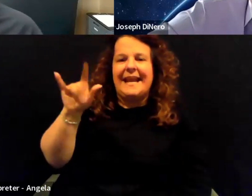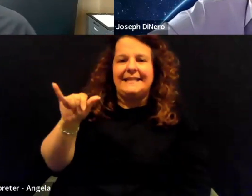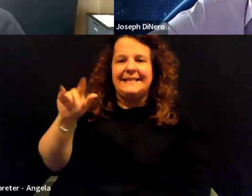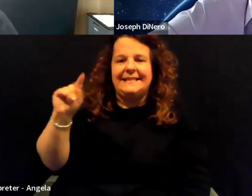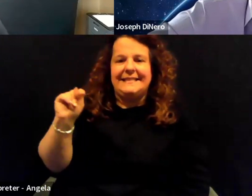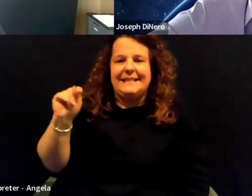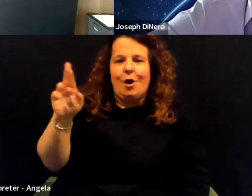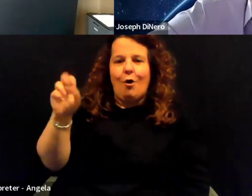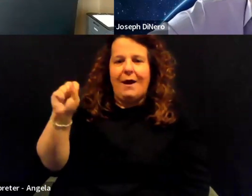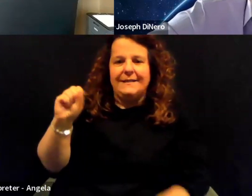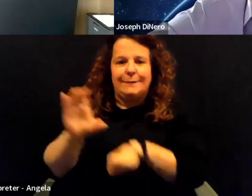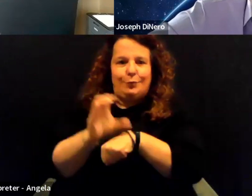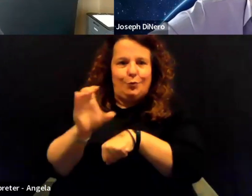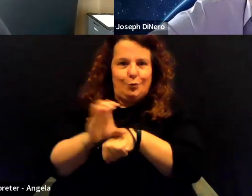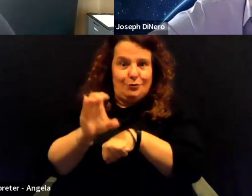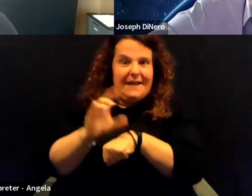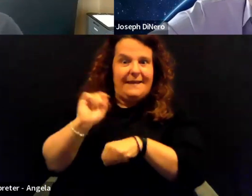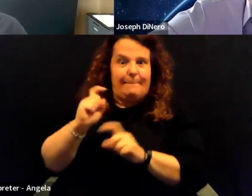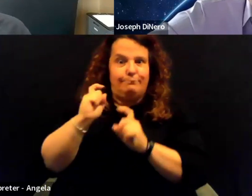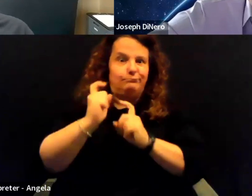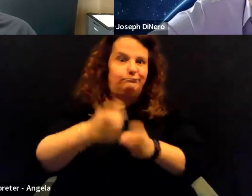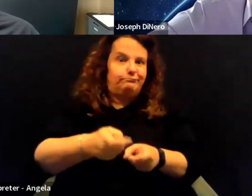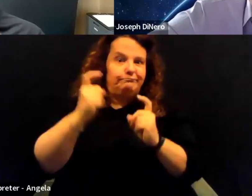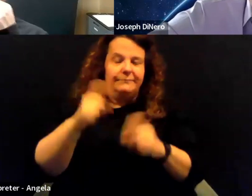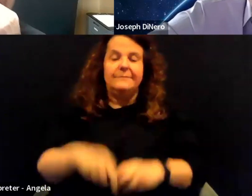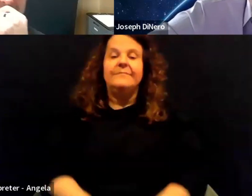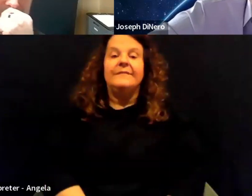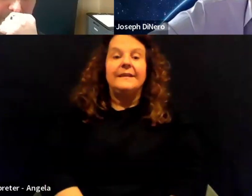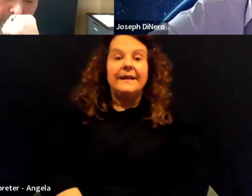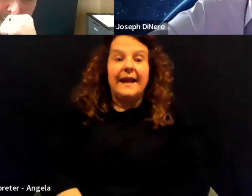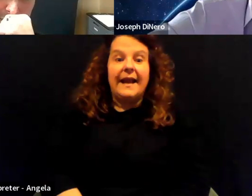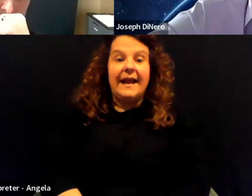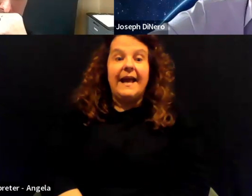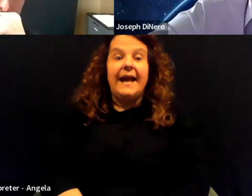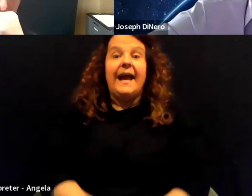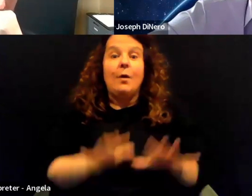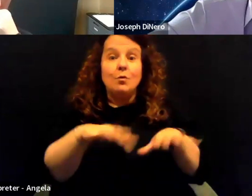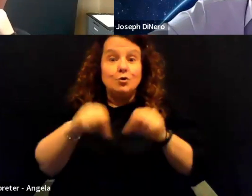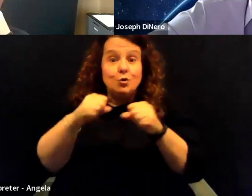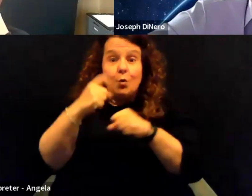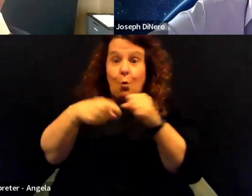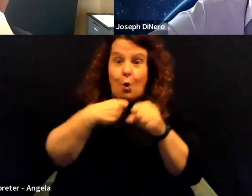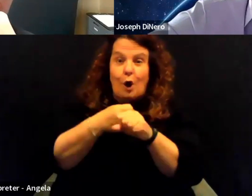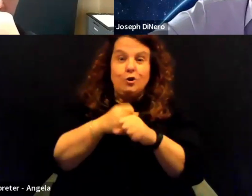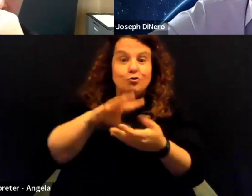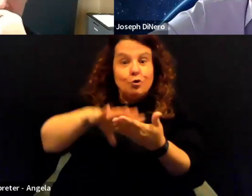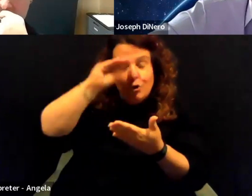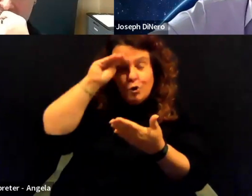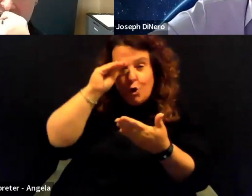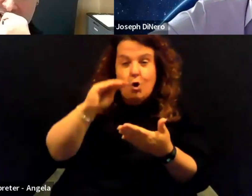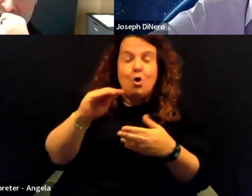And with that, we were able to do a year of learning the basic programming language,